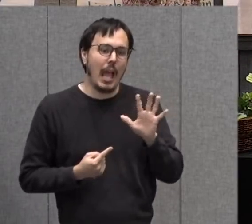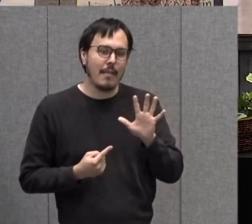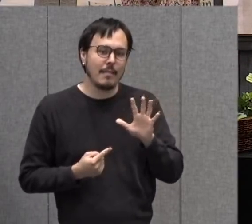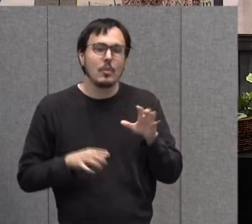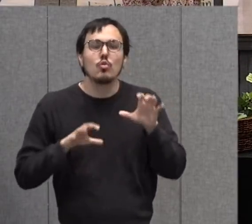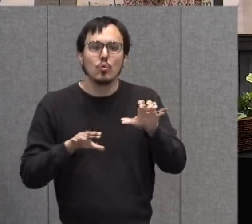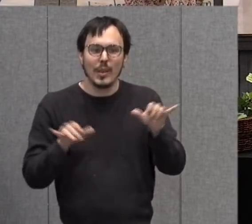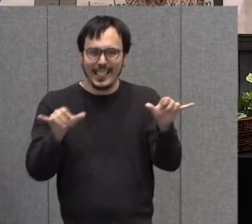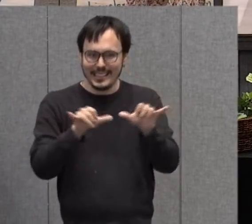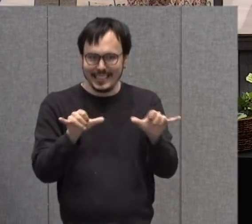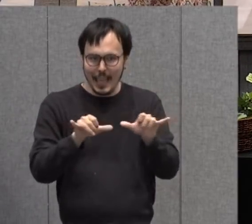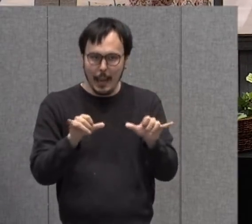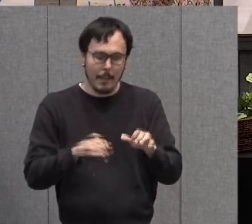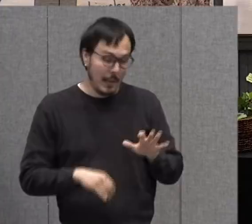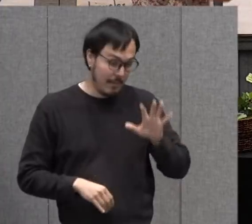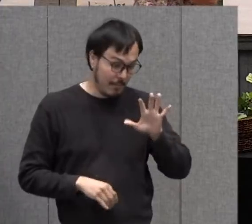How did we get from five to 10?